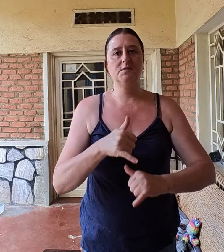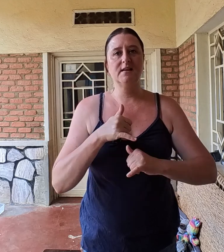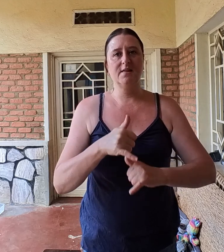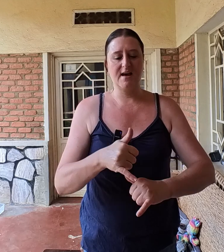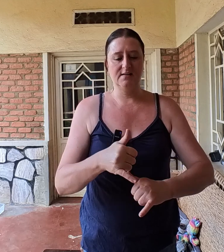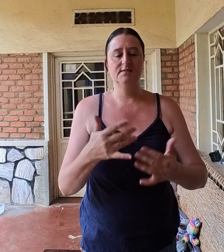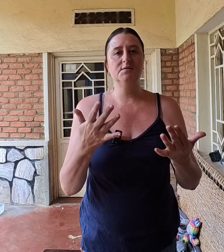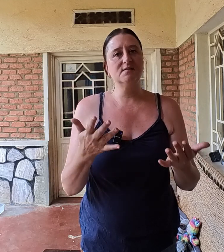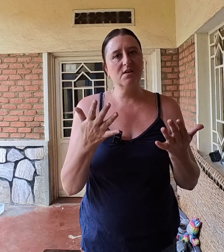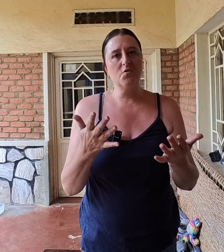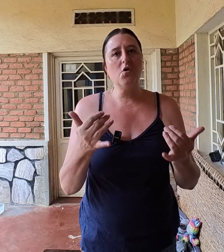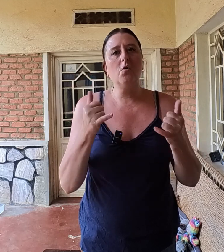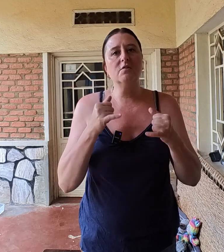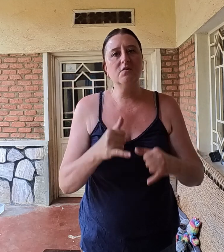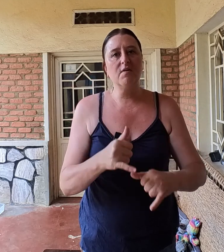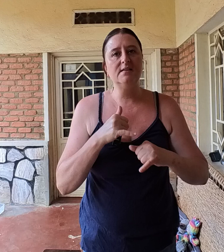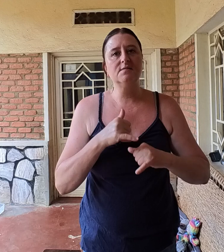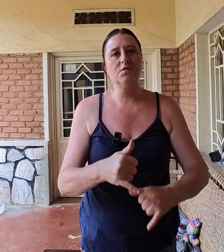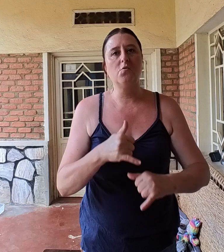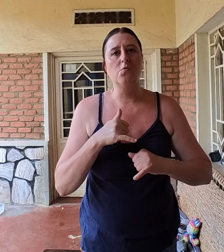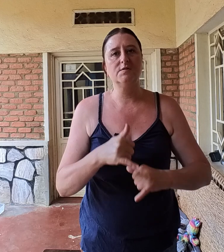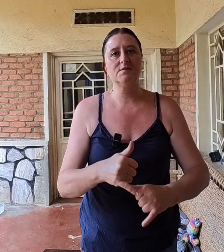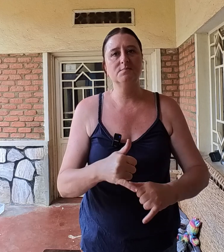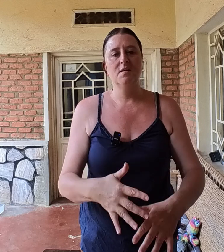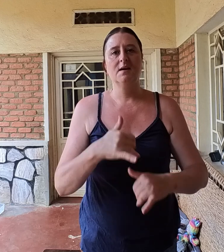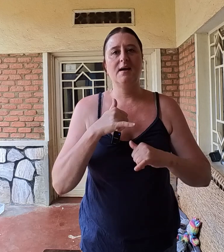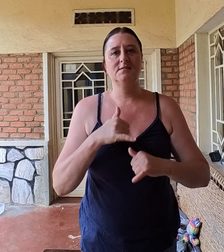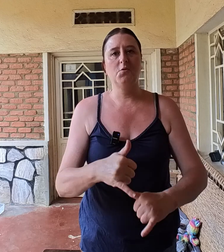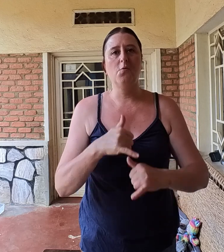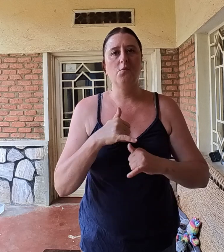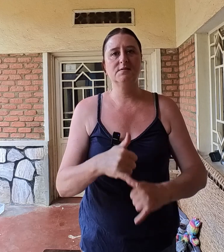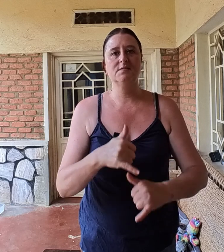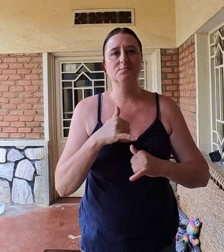forwards like that. So, it's as though you're holding the reins of the horse. Okay, so horse.